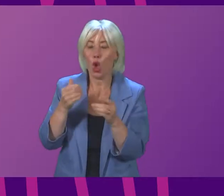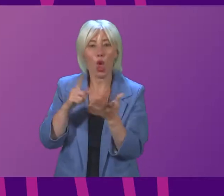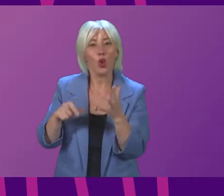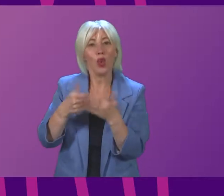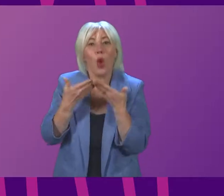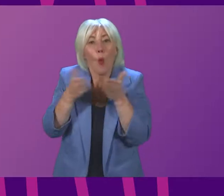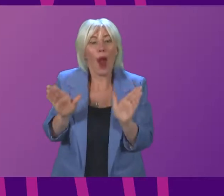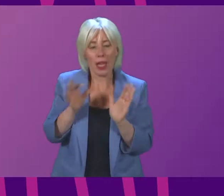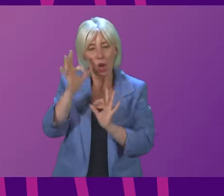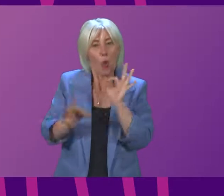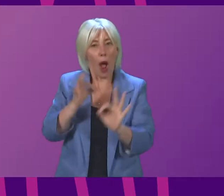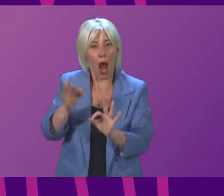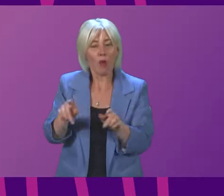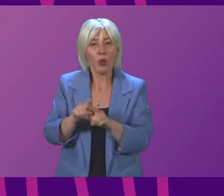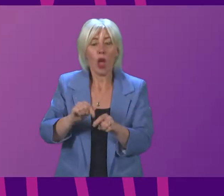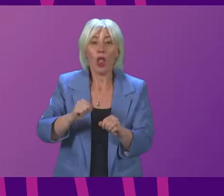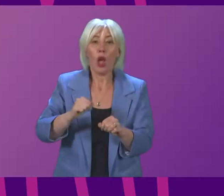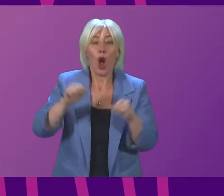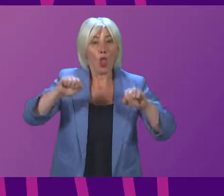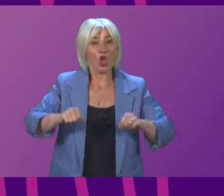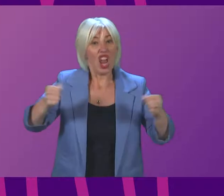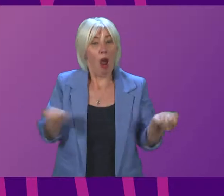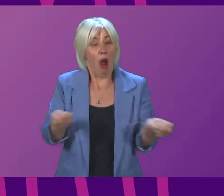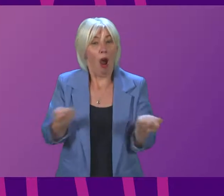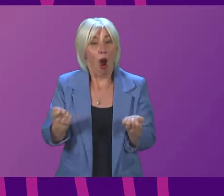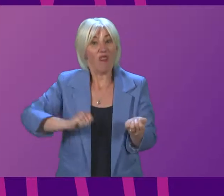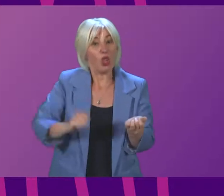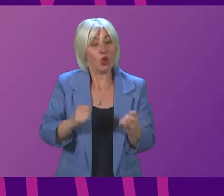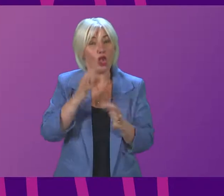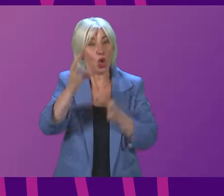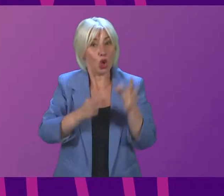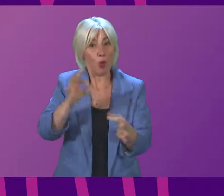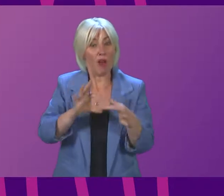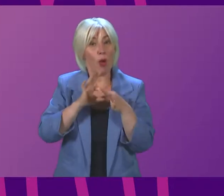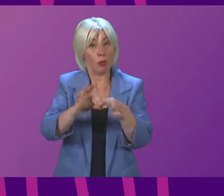expect the chair of the Scottish public inquiry to co-ordinate with the chair of the UK-wide inquiry.